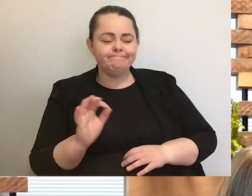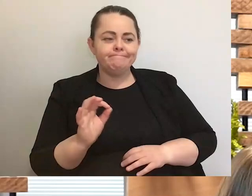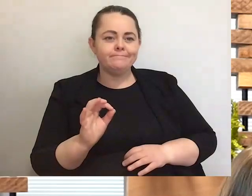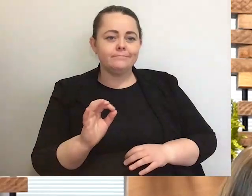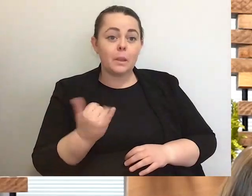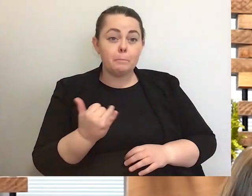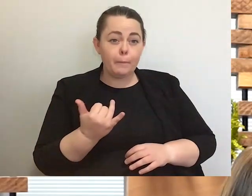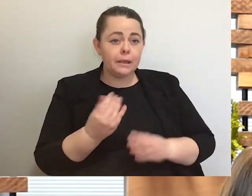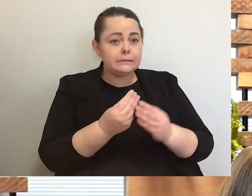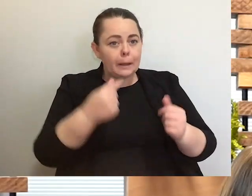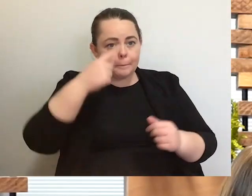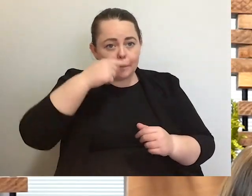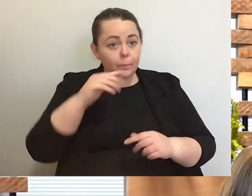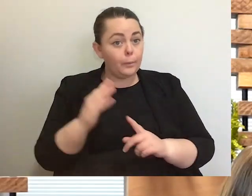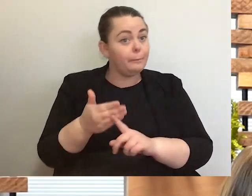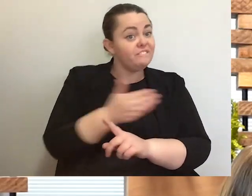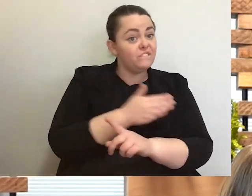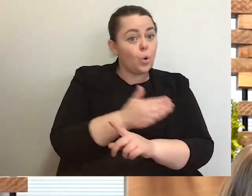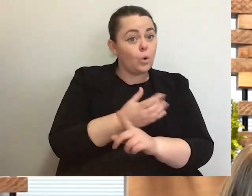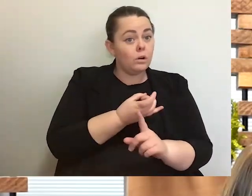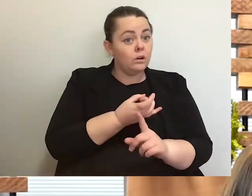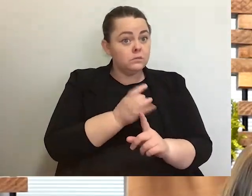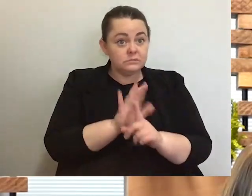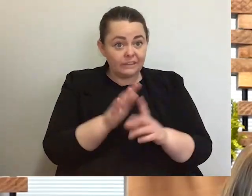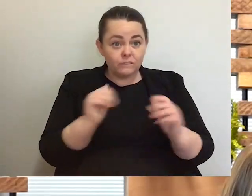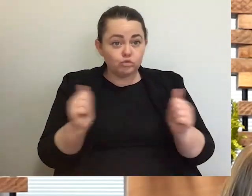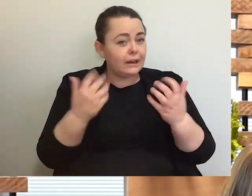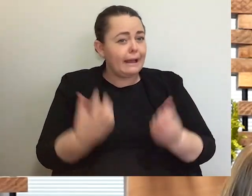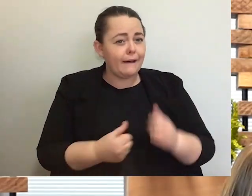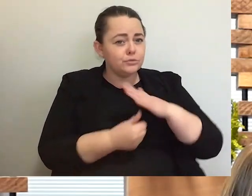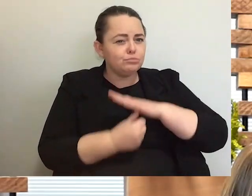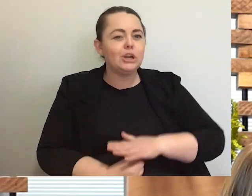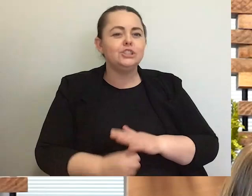a history of depression before menopause, are definitely more susceptible